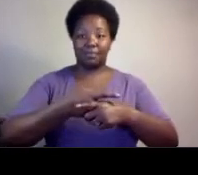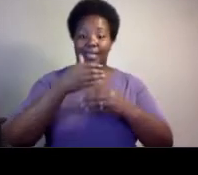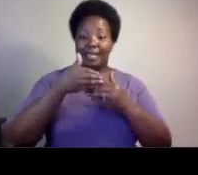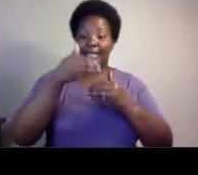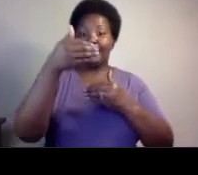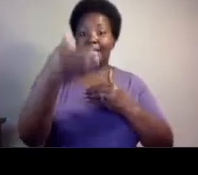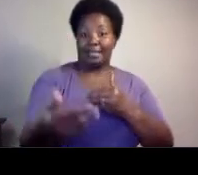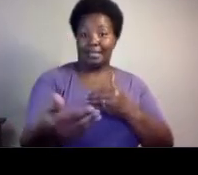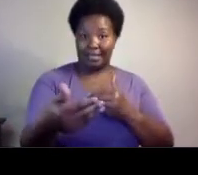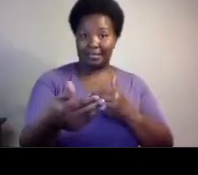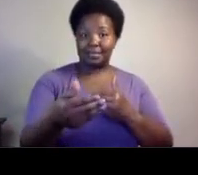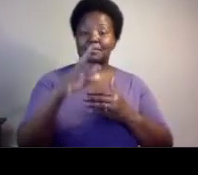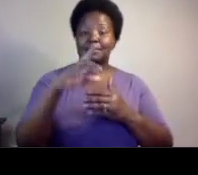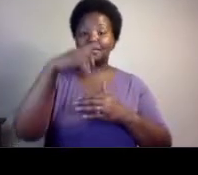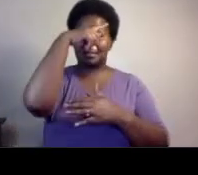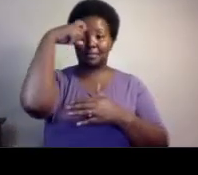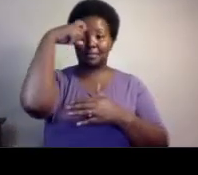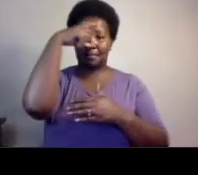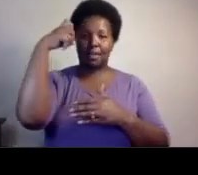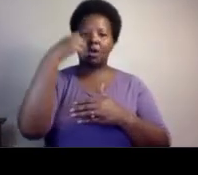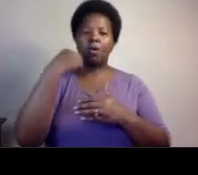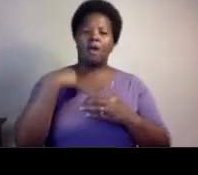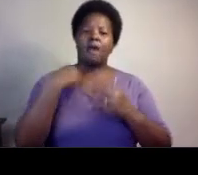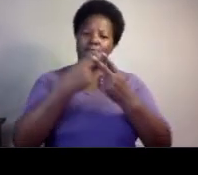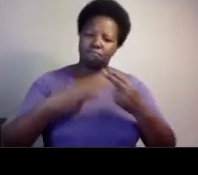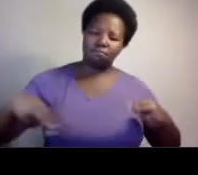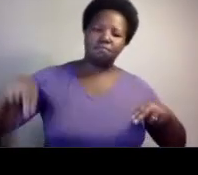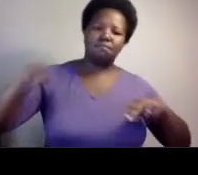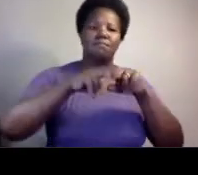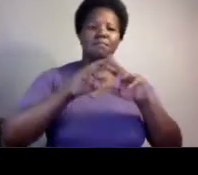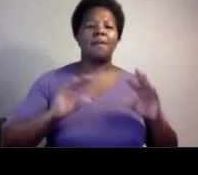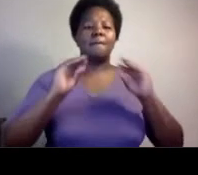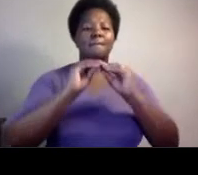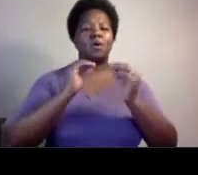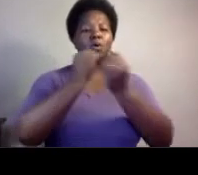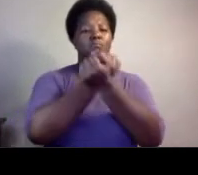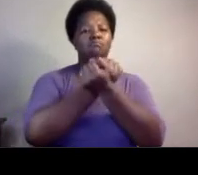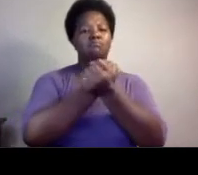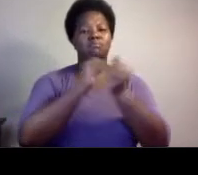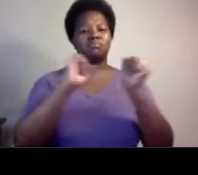additional safety improvements that ddot plans to install very soon uh so the first